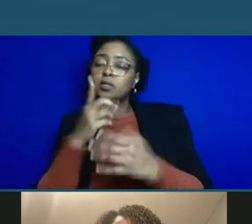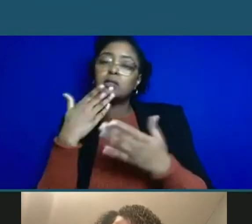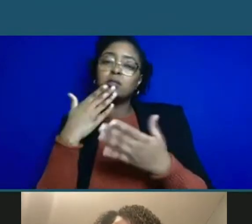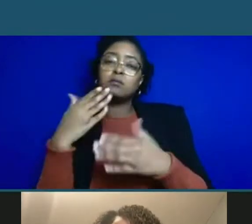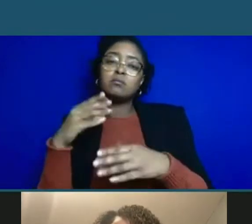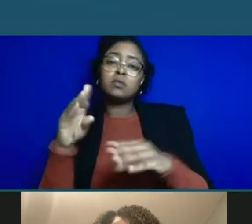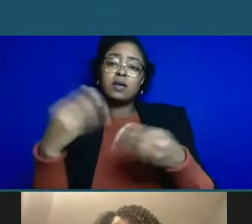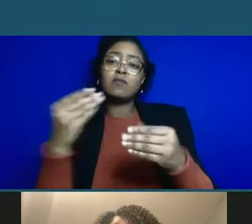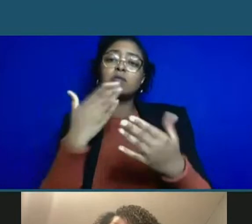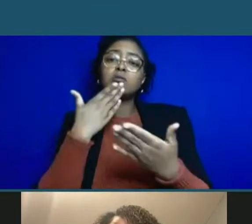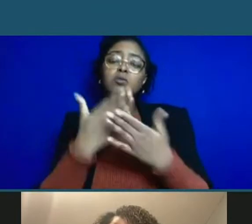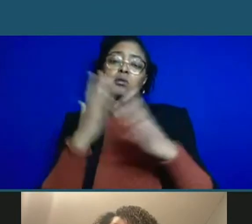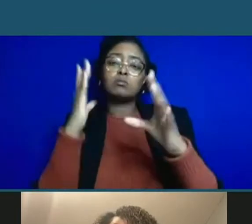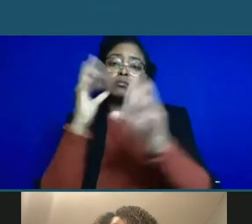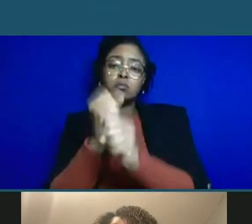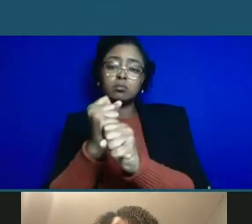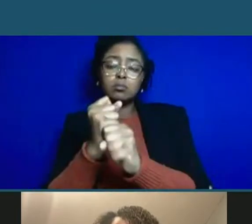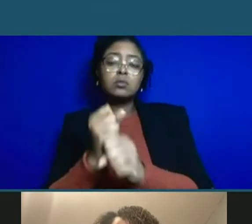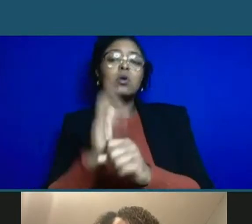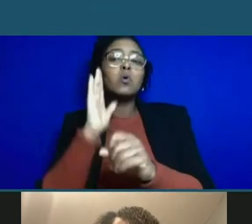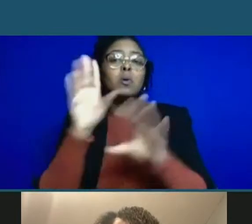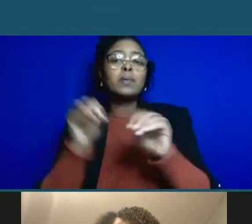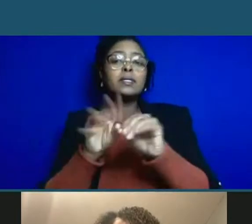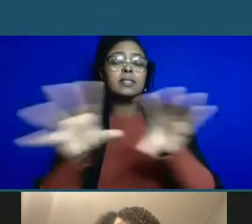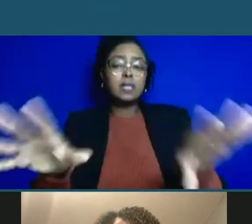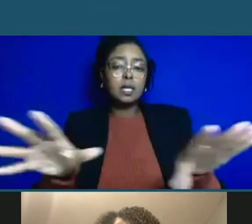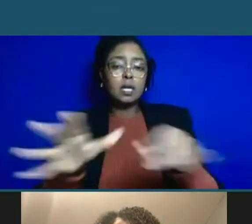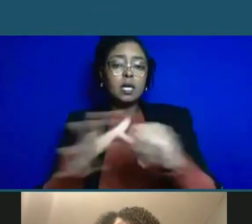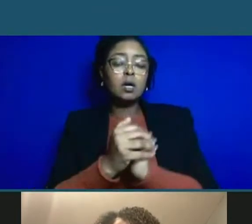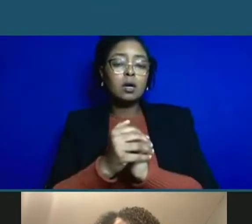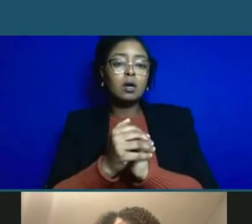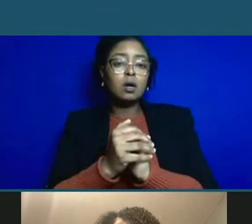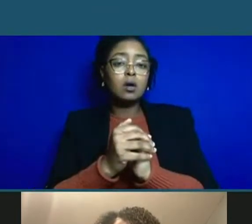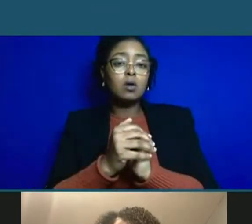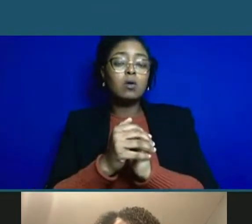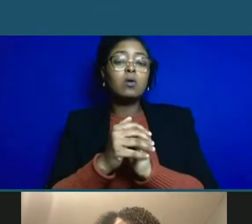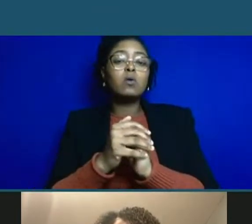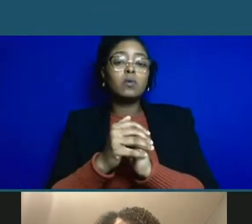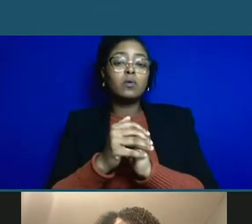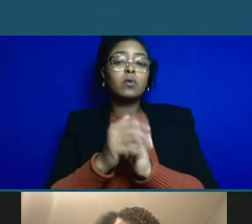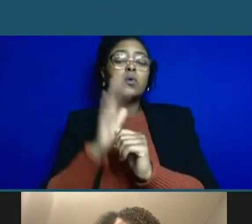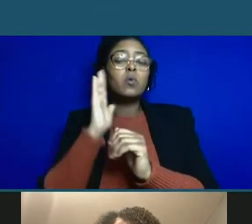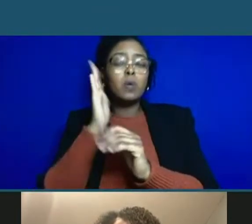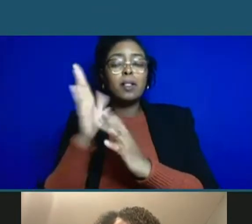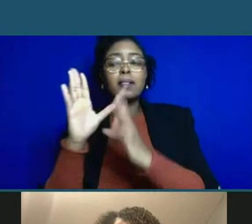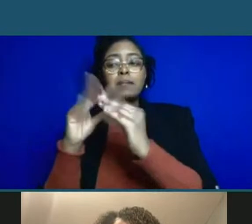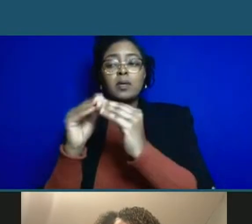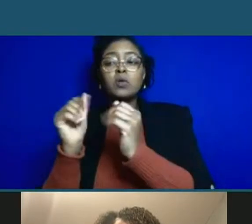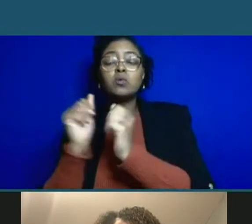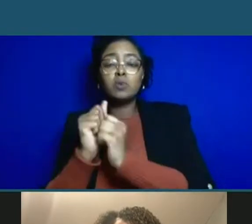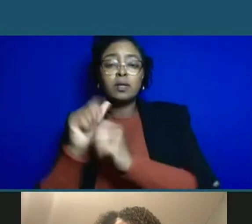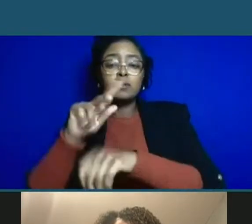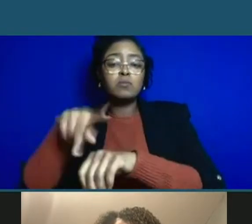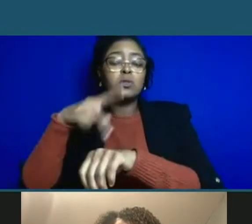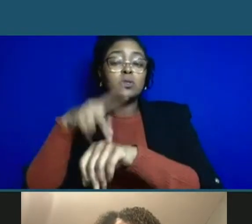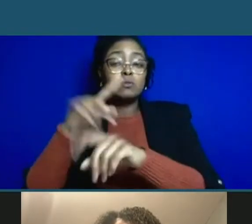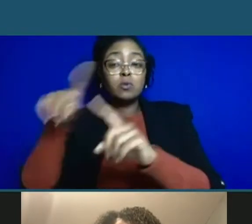did a pretty good job of summing it up, and so I'll just add a couple more pieces. Um we will